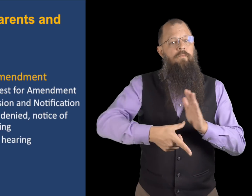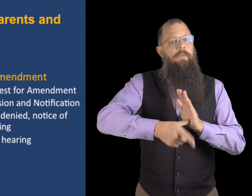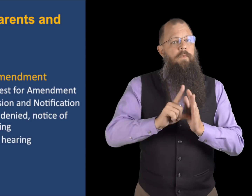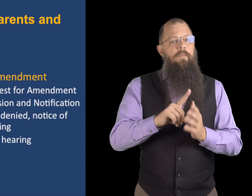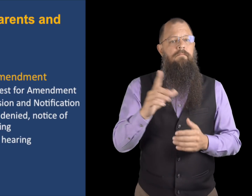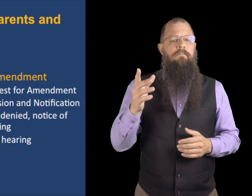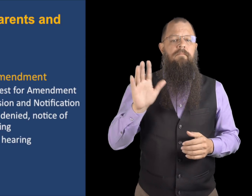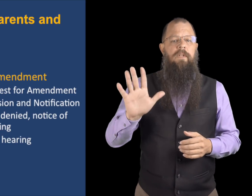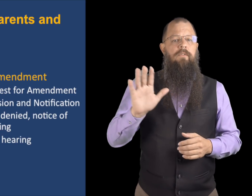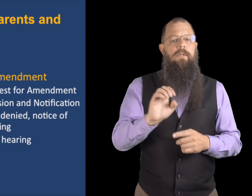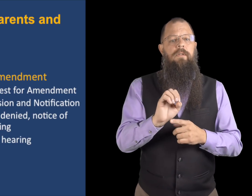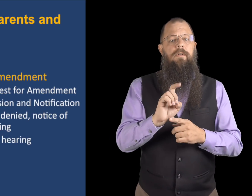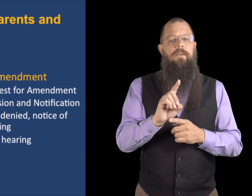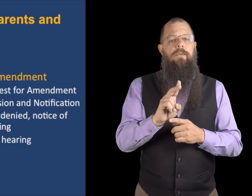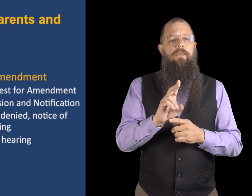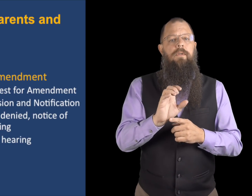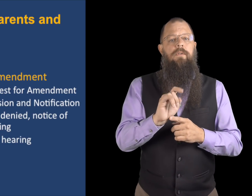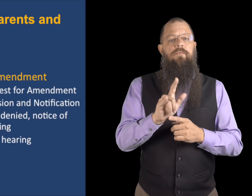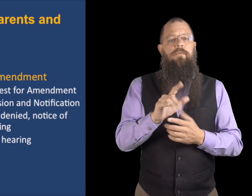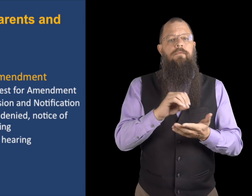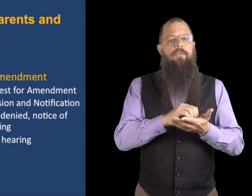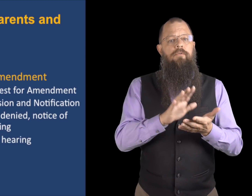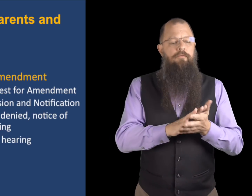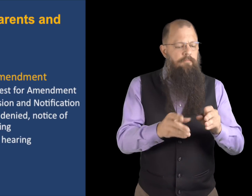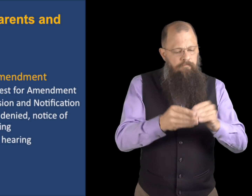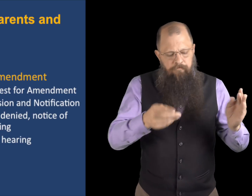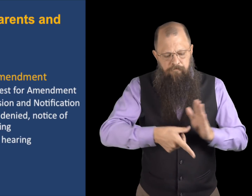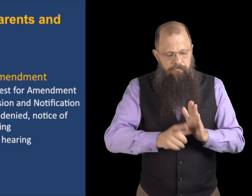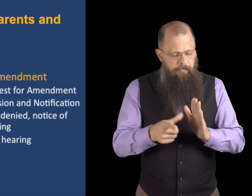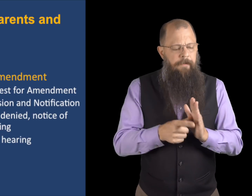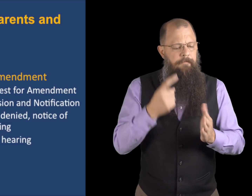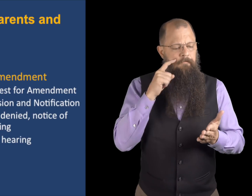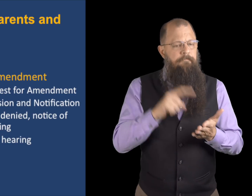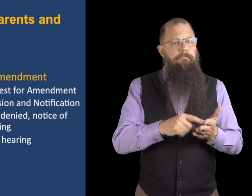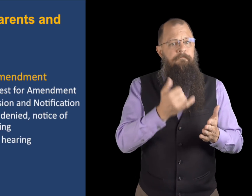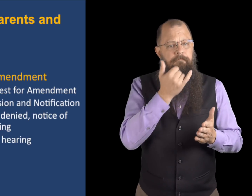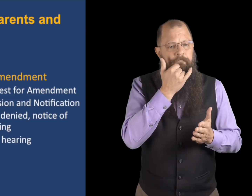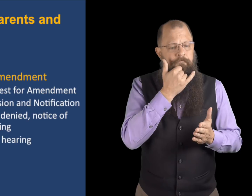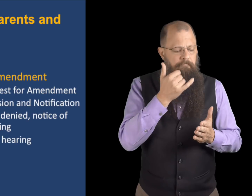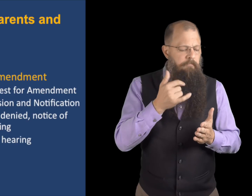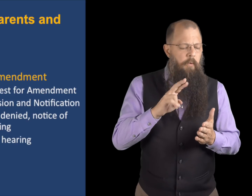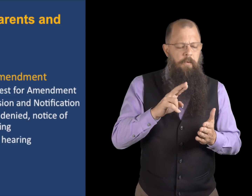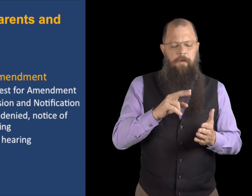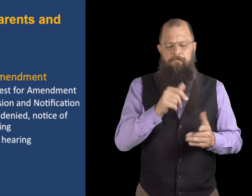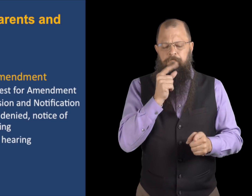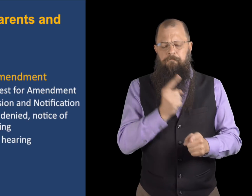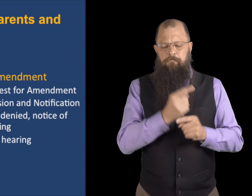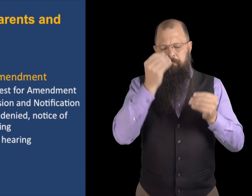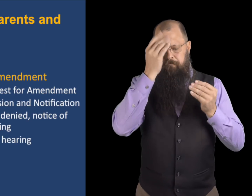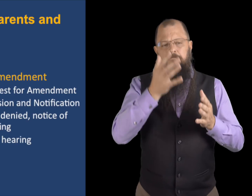If a parent or student reviews their educational record and notices a mistake